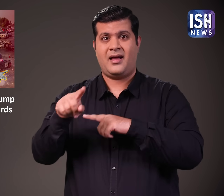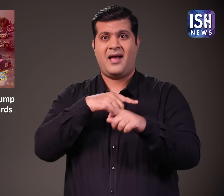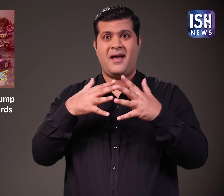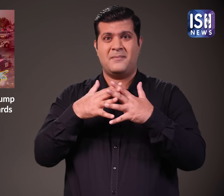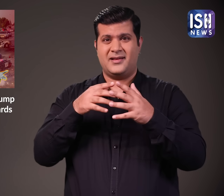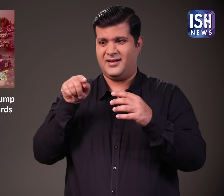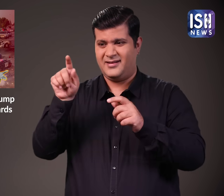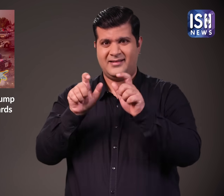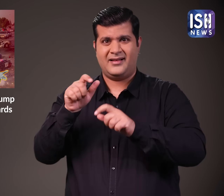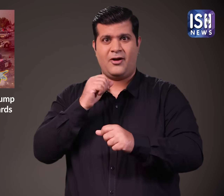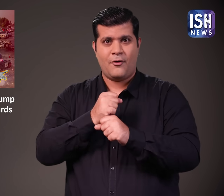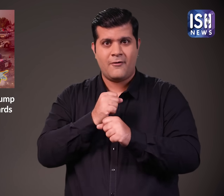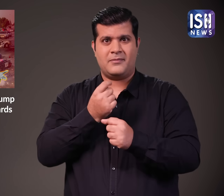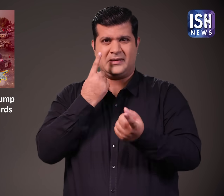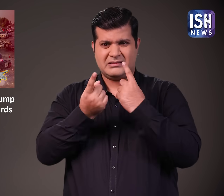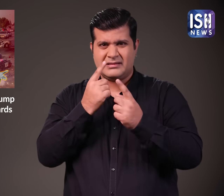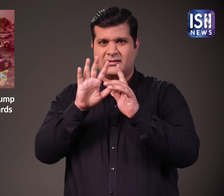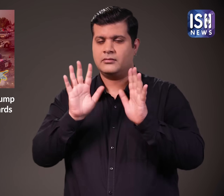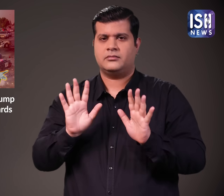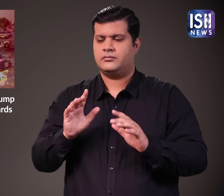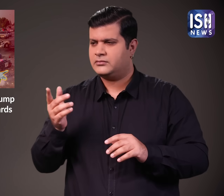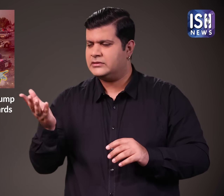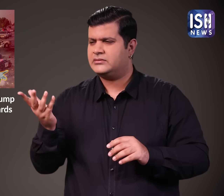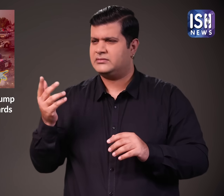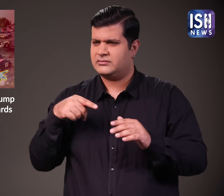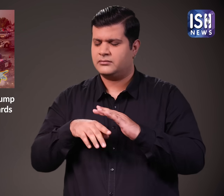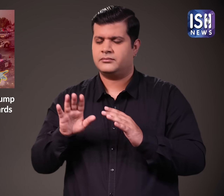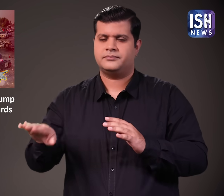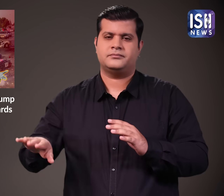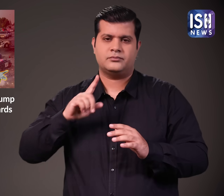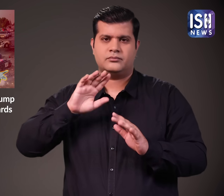The government protected the illegal immigrants from being arrested or deported easily.